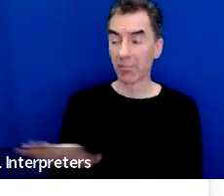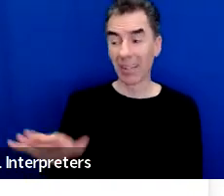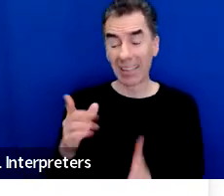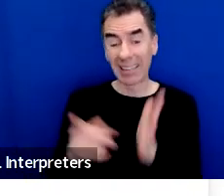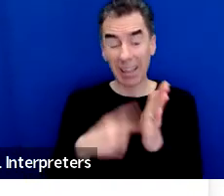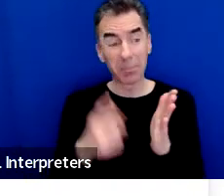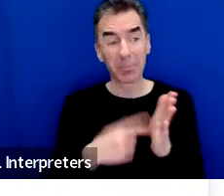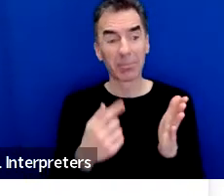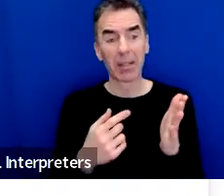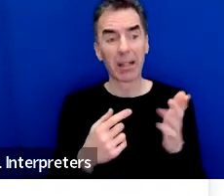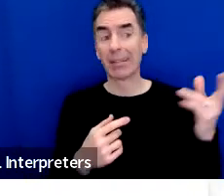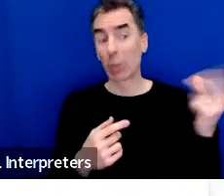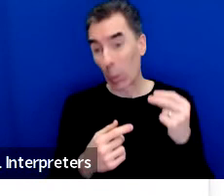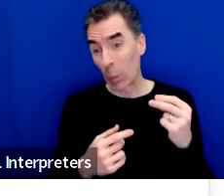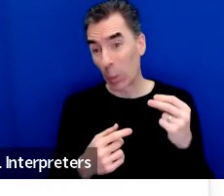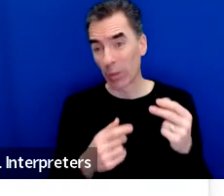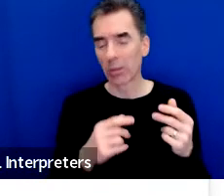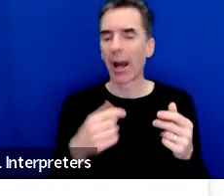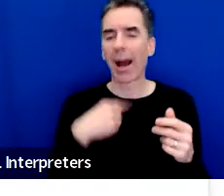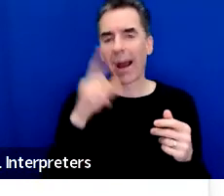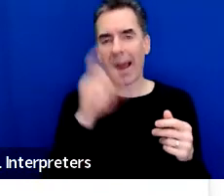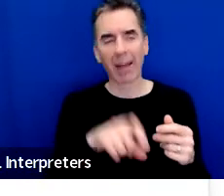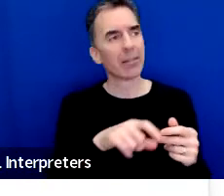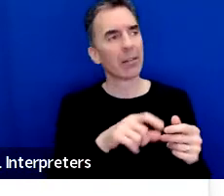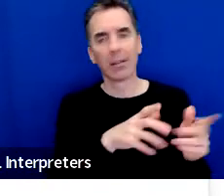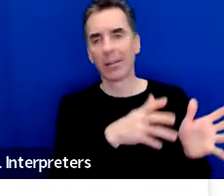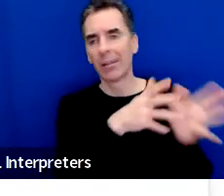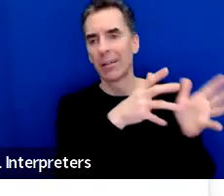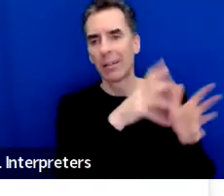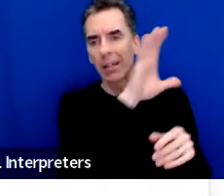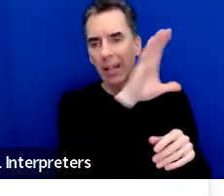Was publishers and all of that with licensing and, and things like that in our vendors.